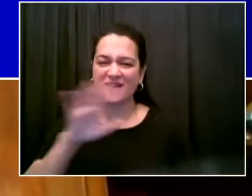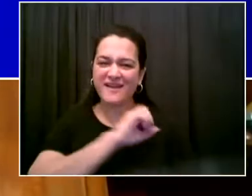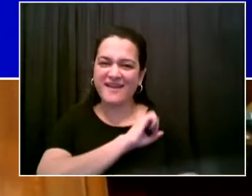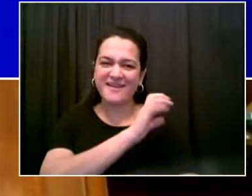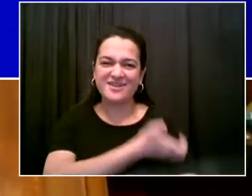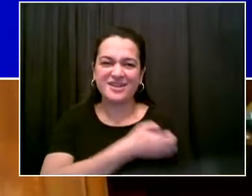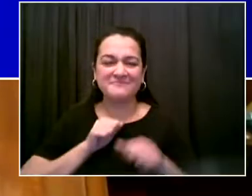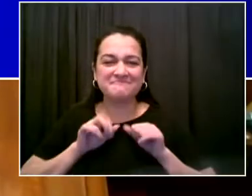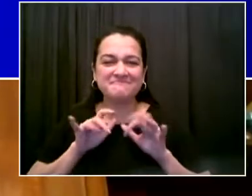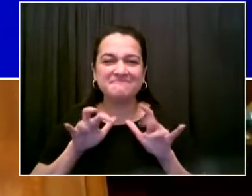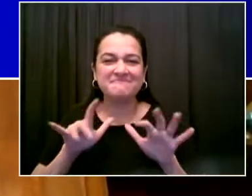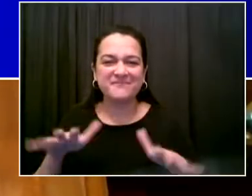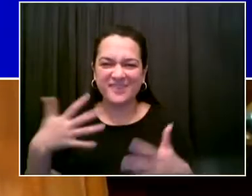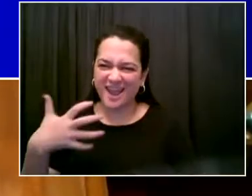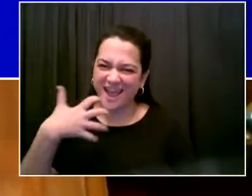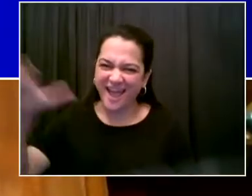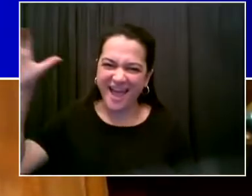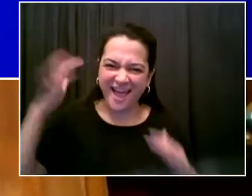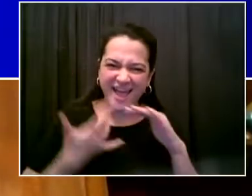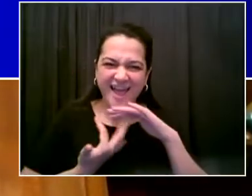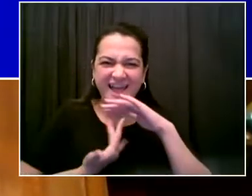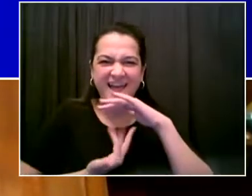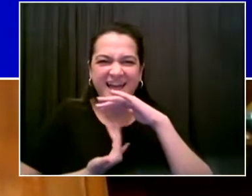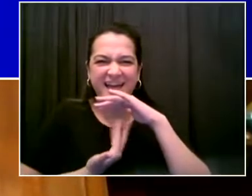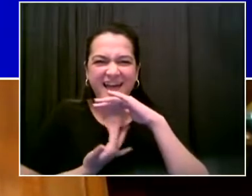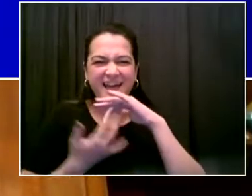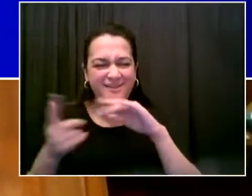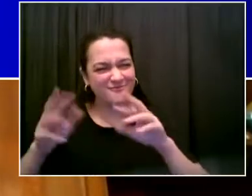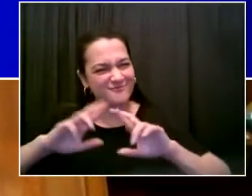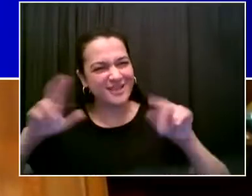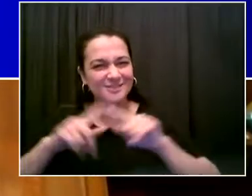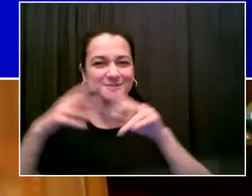UJST SEEING THAT SHOT AGAIN INSPIRES ALL OF US. THE KNICKS OF TODAY ARE CHANNELING YOU.